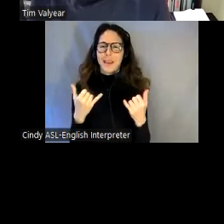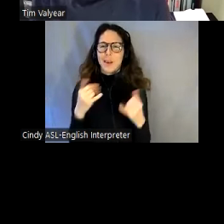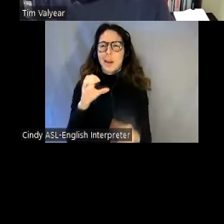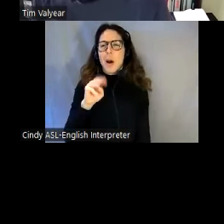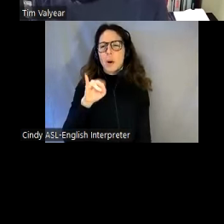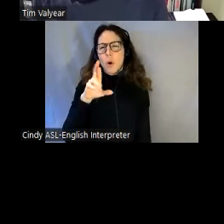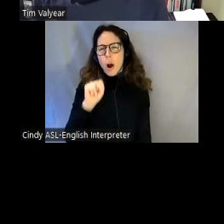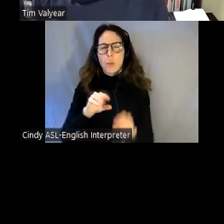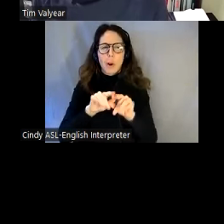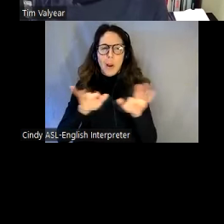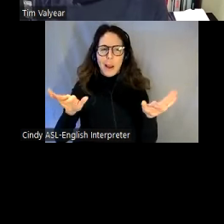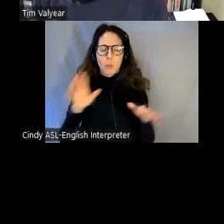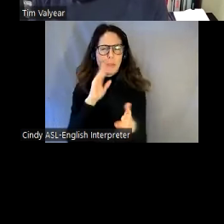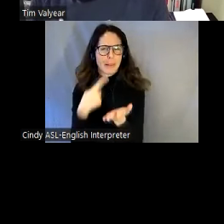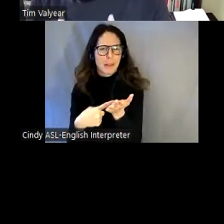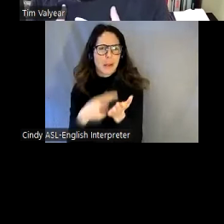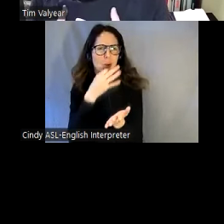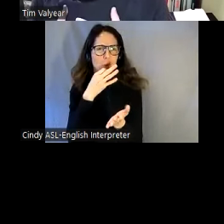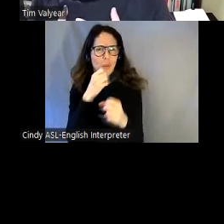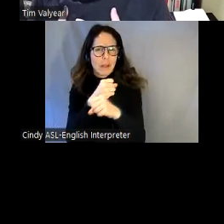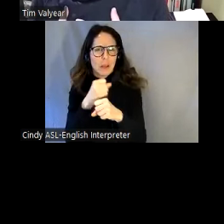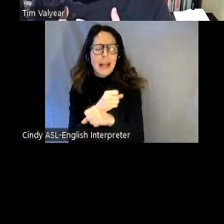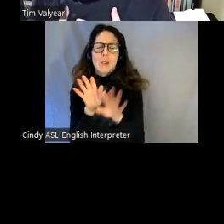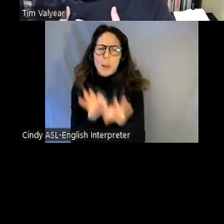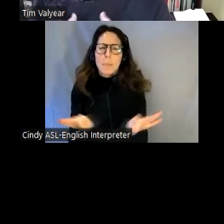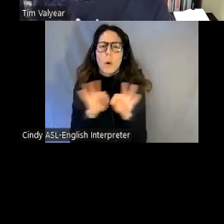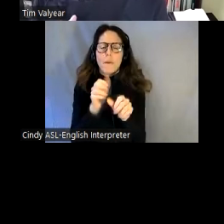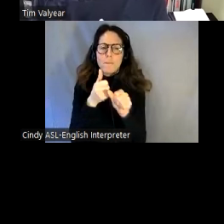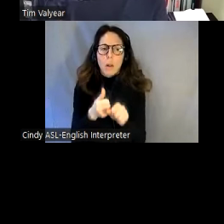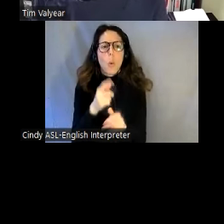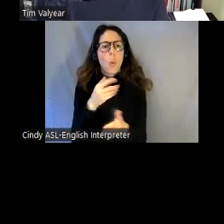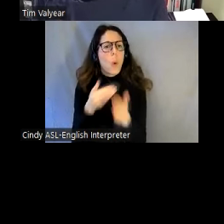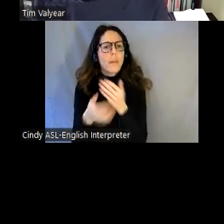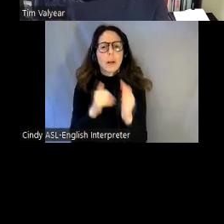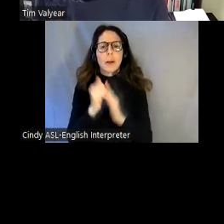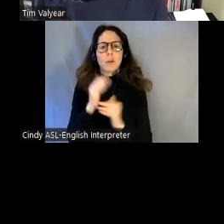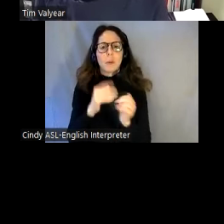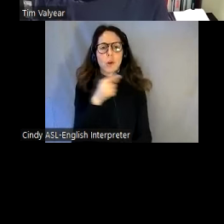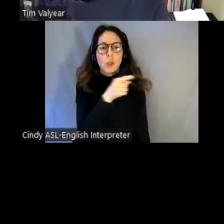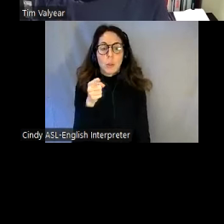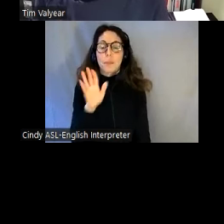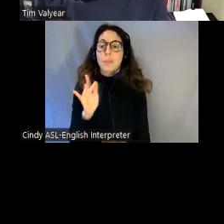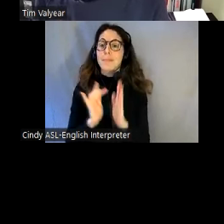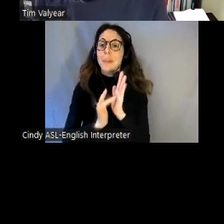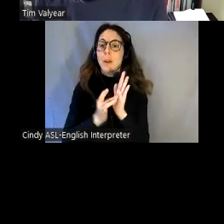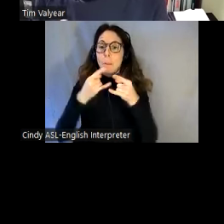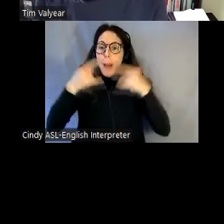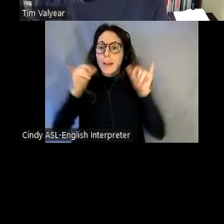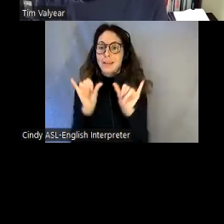're Swiss cheese and trying to protect ourselves and other people with Omicron. We will talk about the statistics. It'